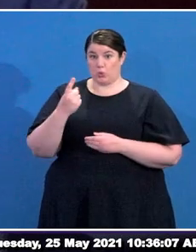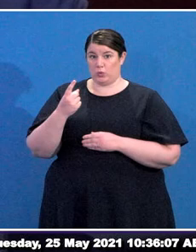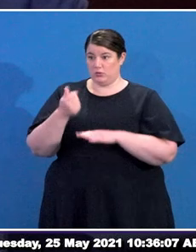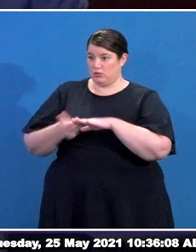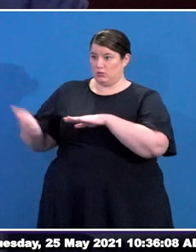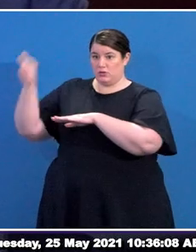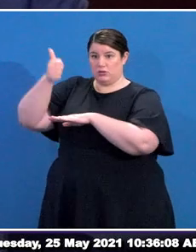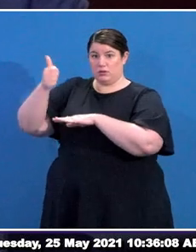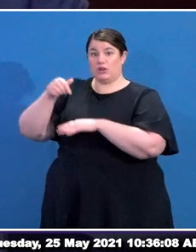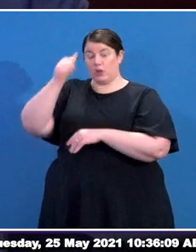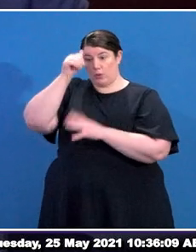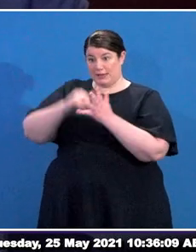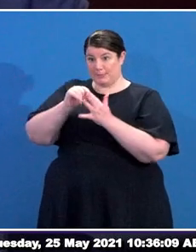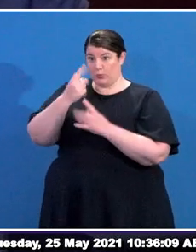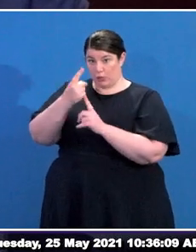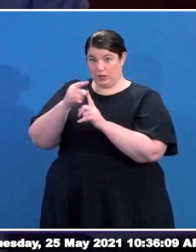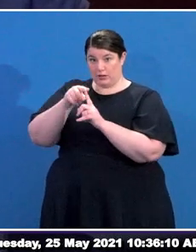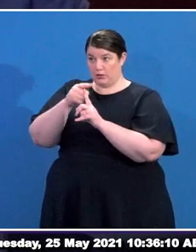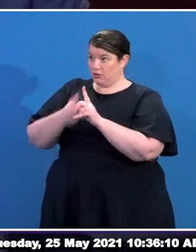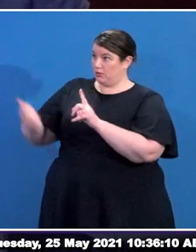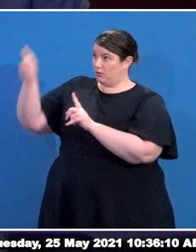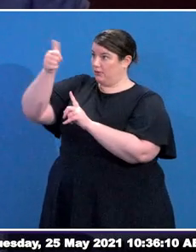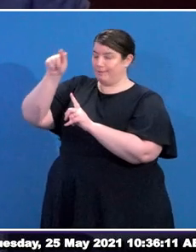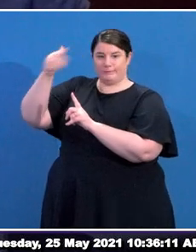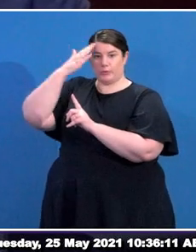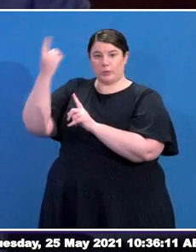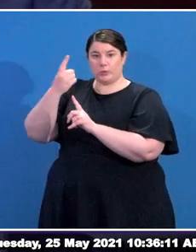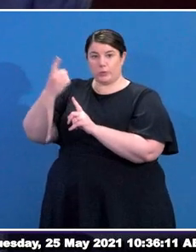They didn't know about Stopline, they didn't know about these things.